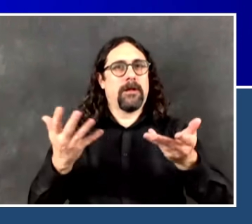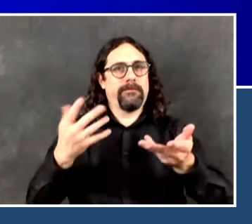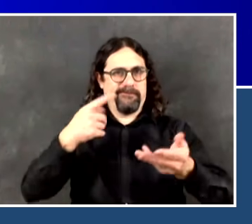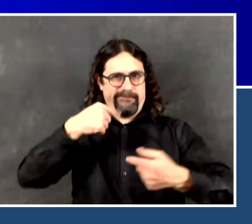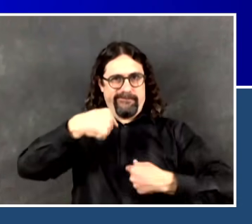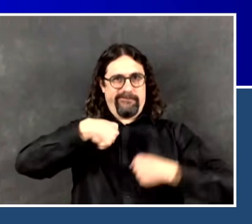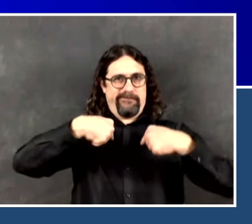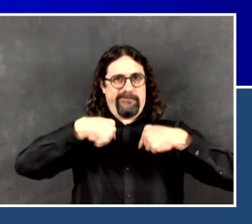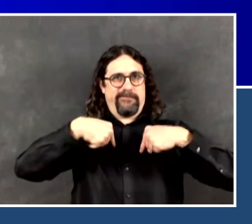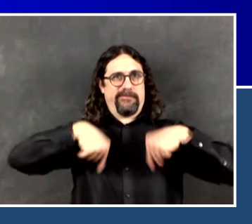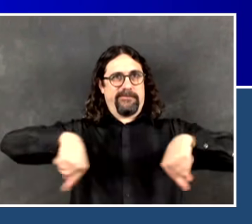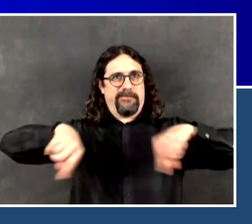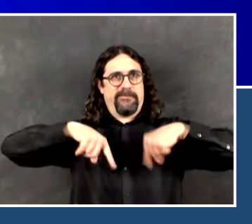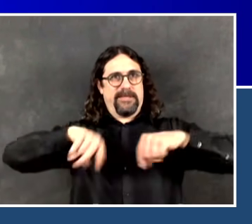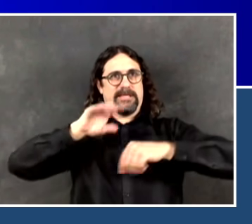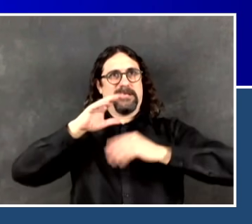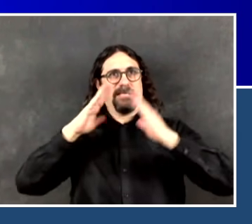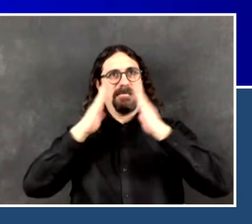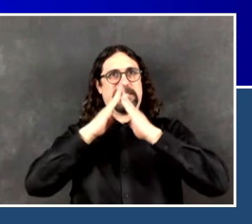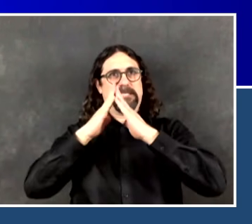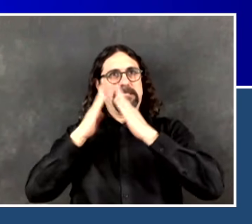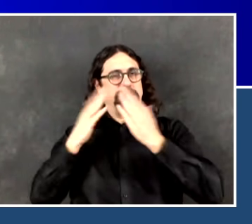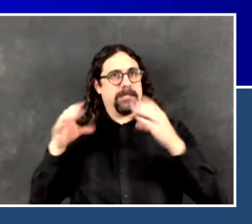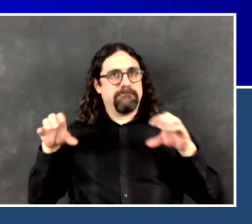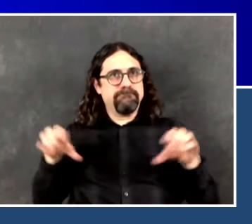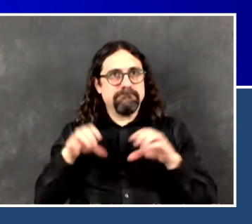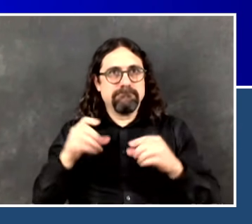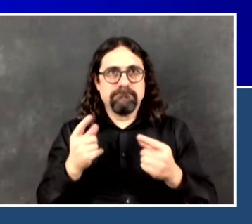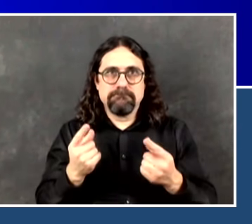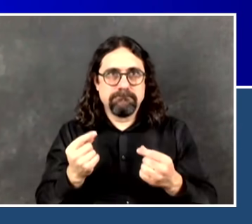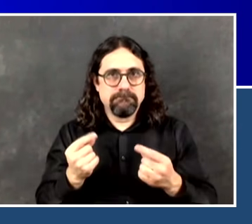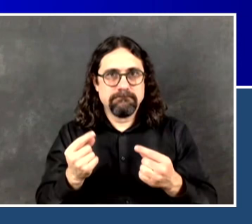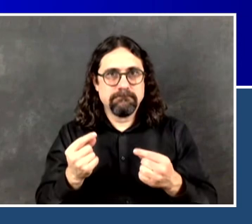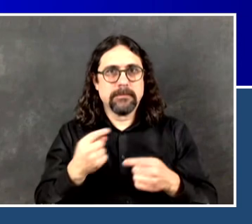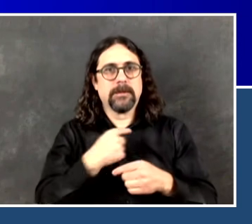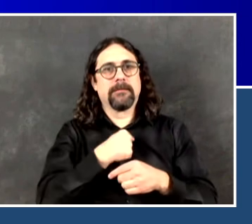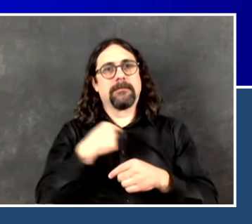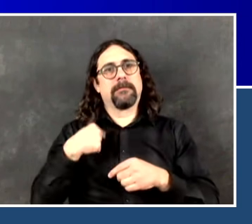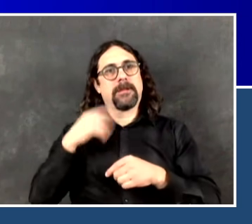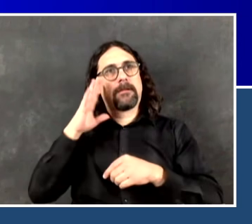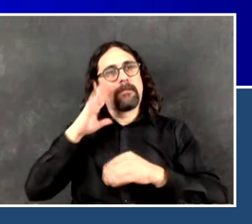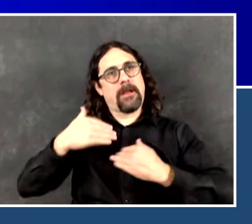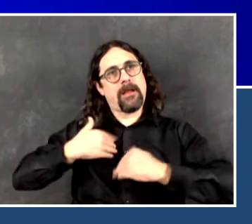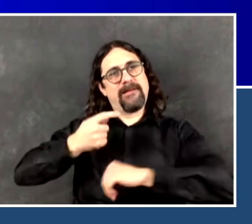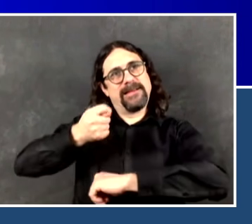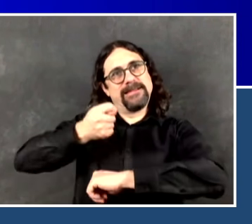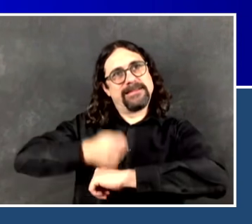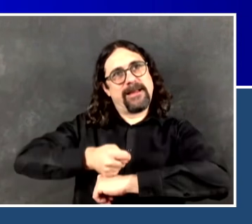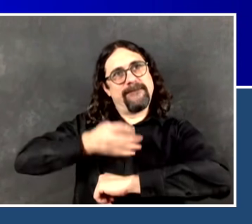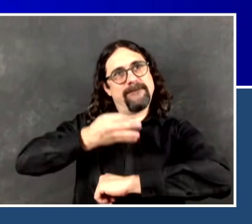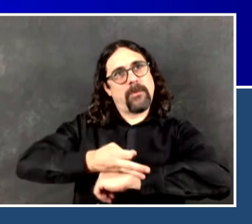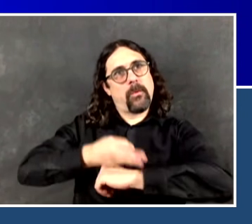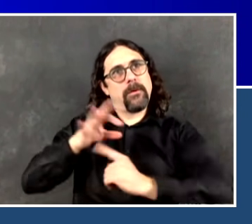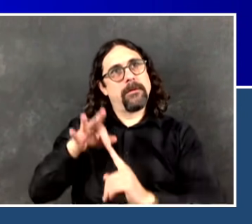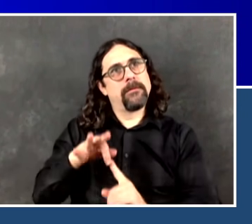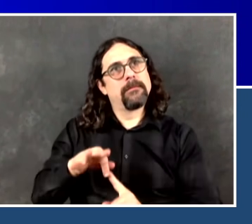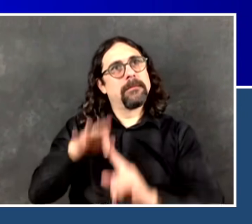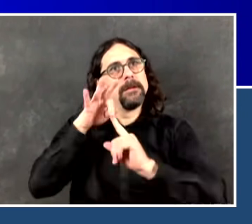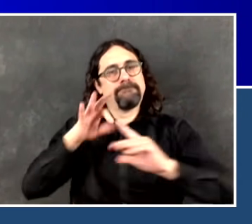BIGGER VISION. A CITY TASK FORCE ON RACIAL REINCLUSION AND EQUITY.